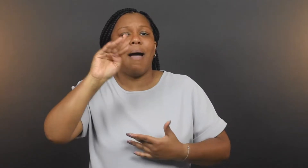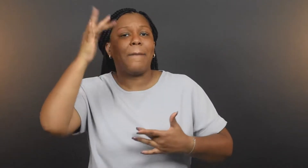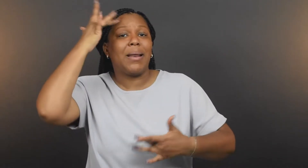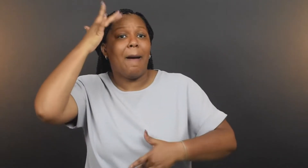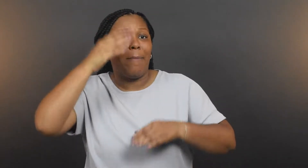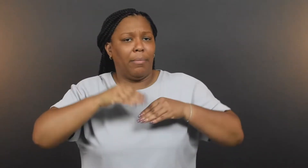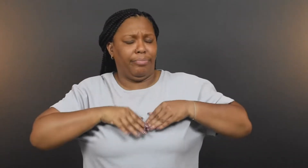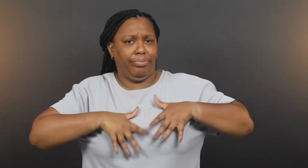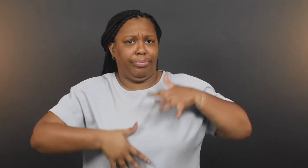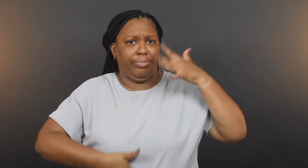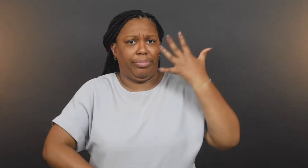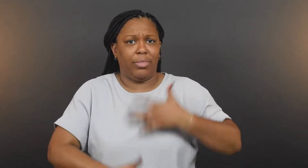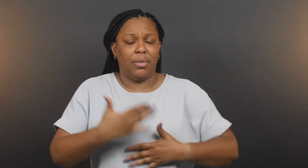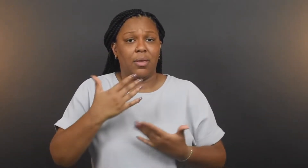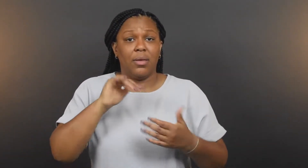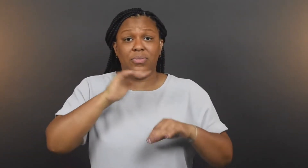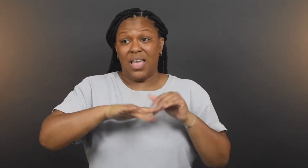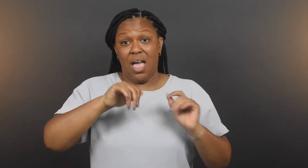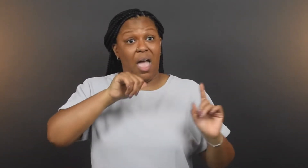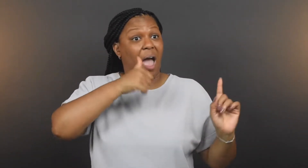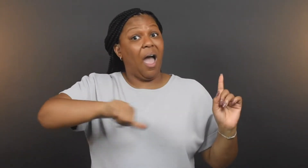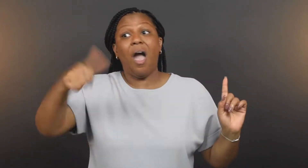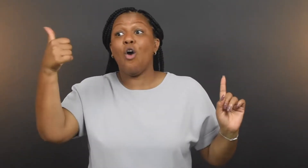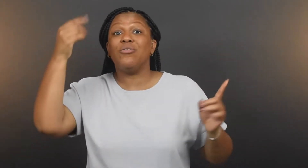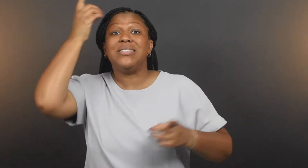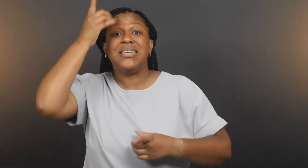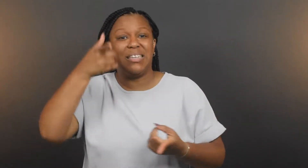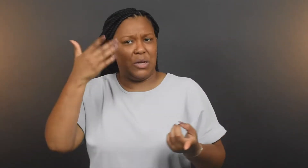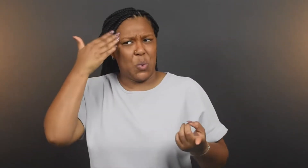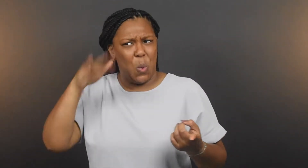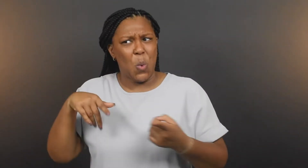cause more ailments than nearly any other disease she knows.